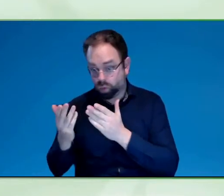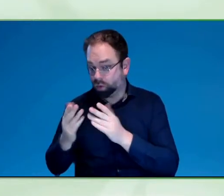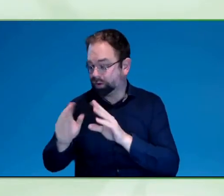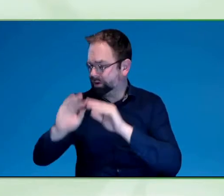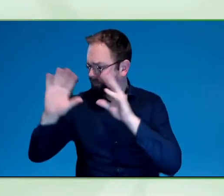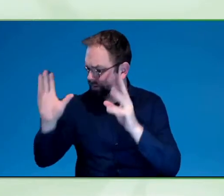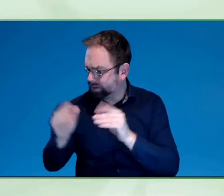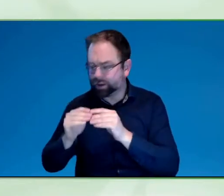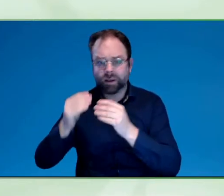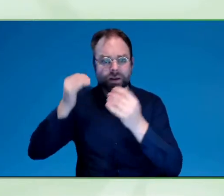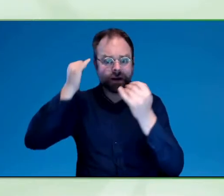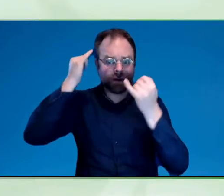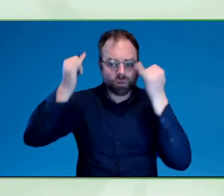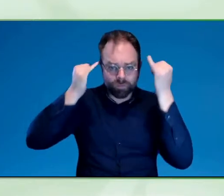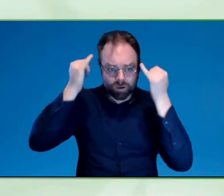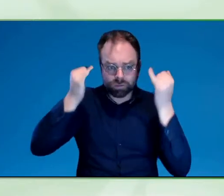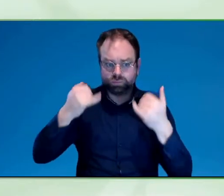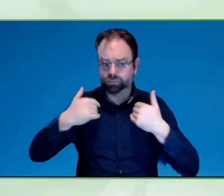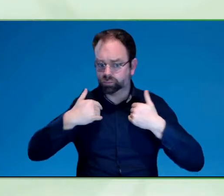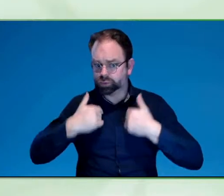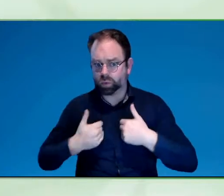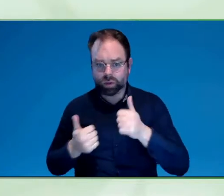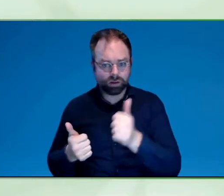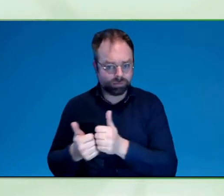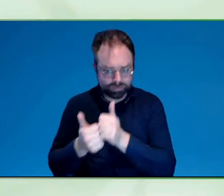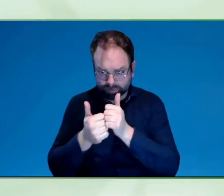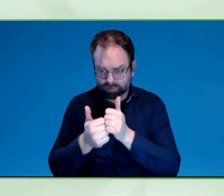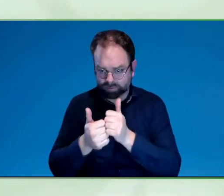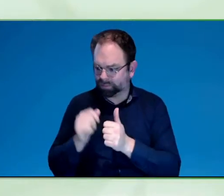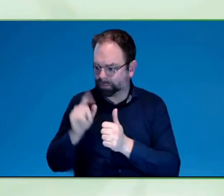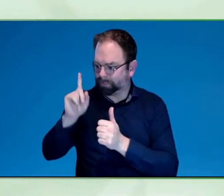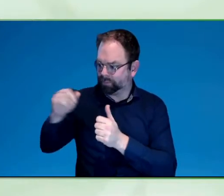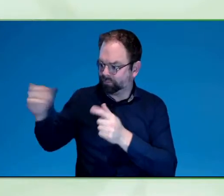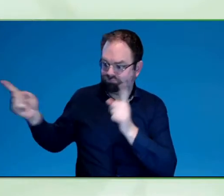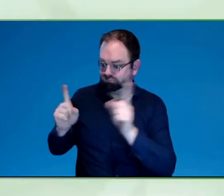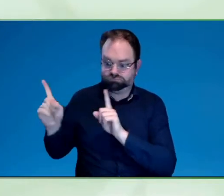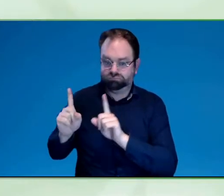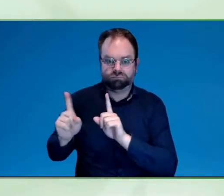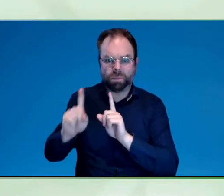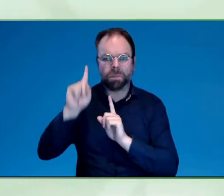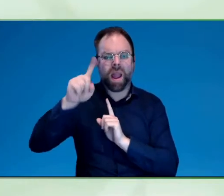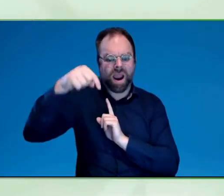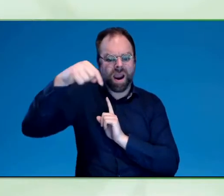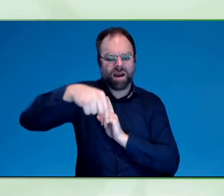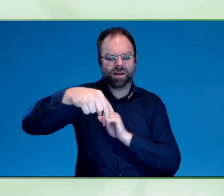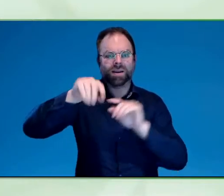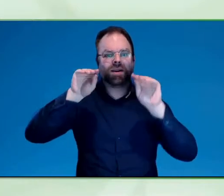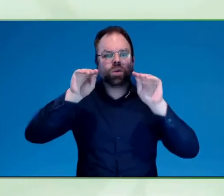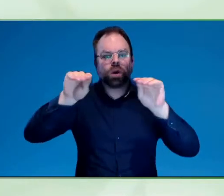There's a lot of talk about inclusion, I background is in inclusion, and we looked at the field,